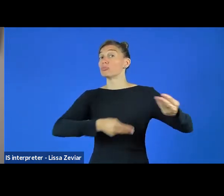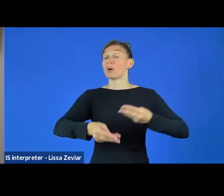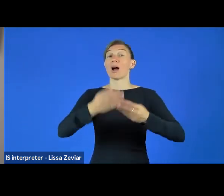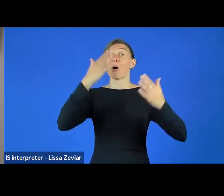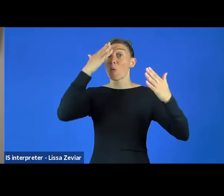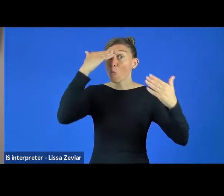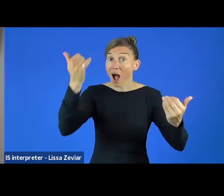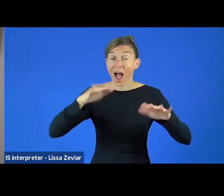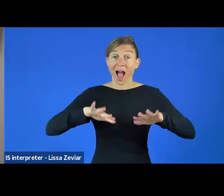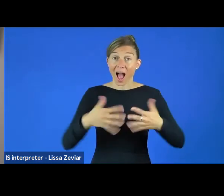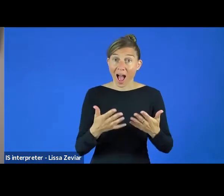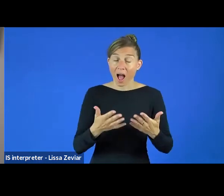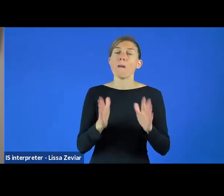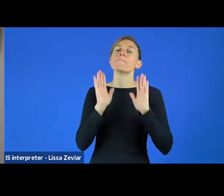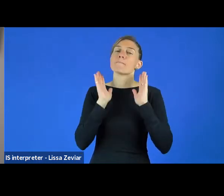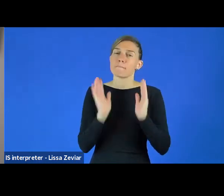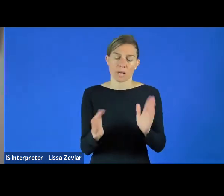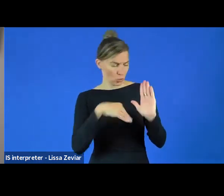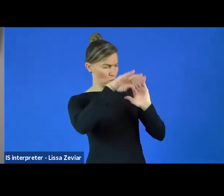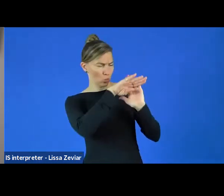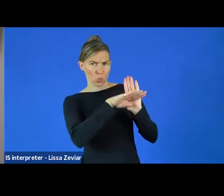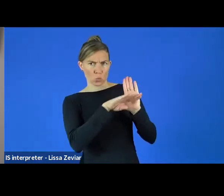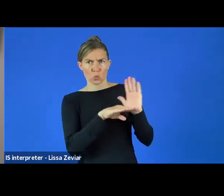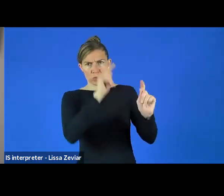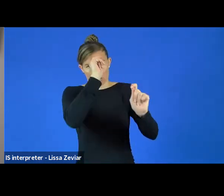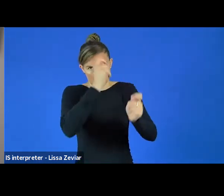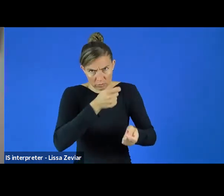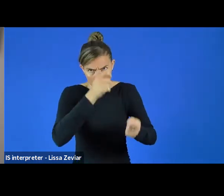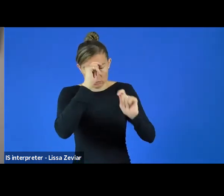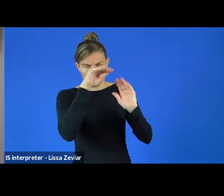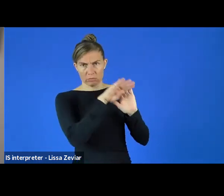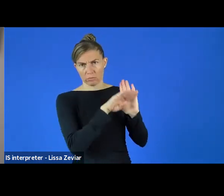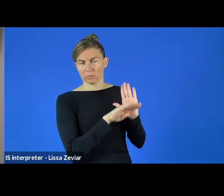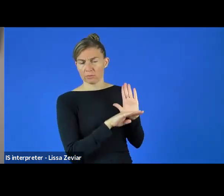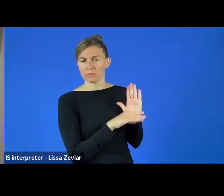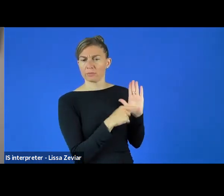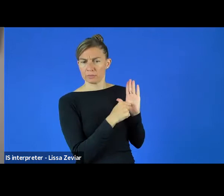and the legislation on those follows a specific legislative technique